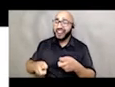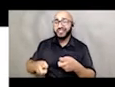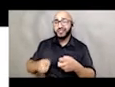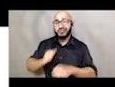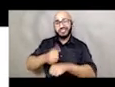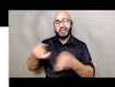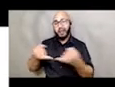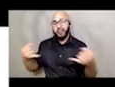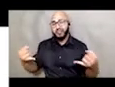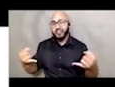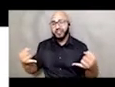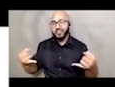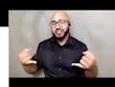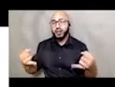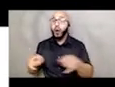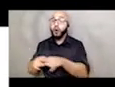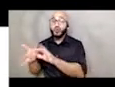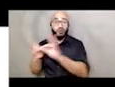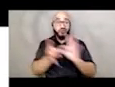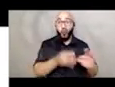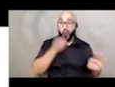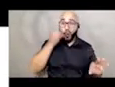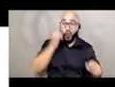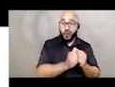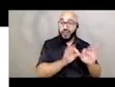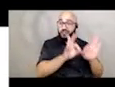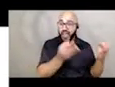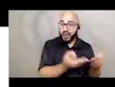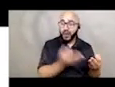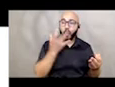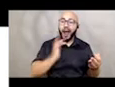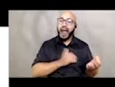with their families because our excuse for not spending enough time with them